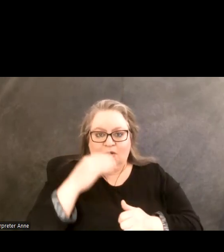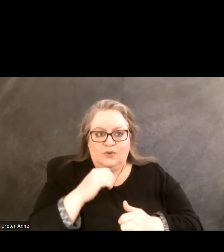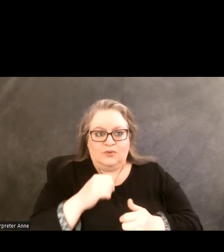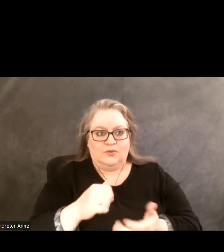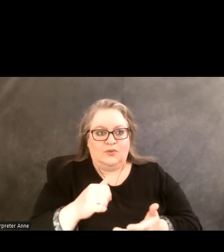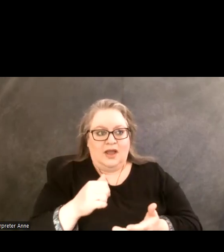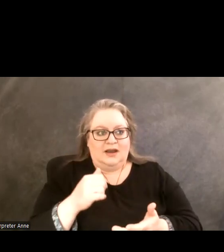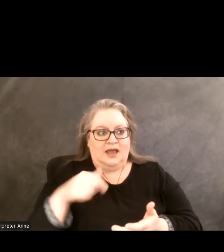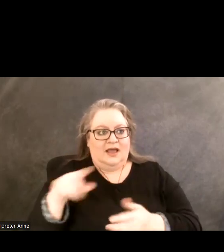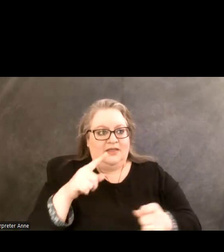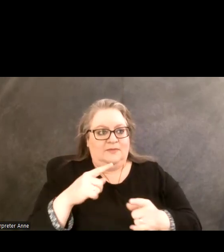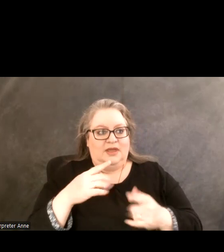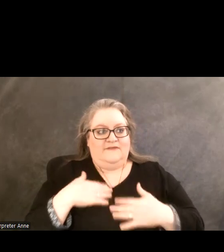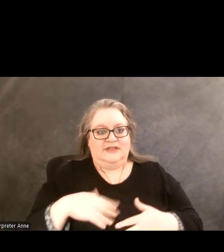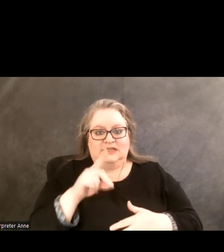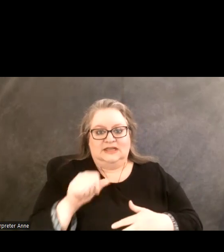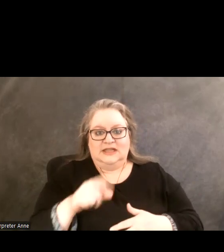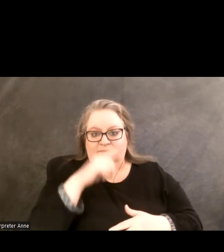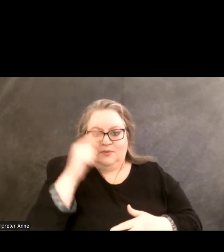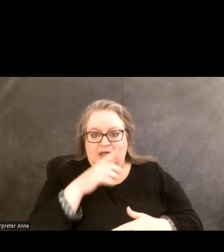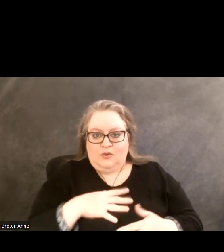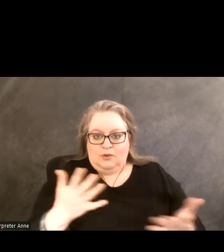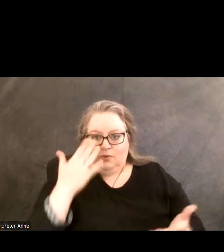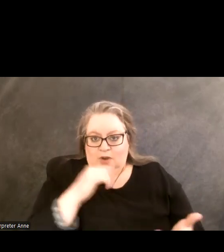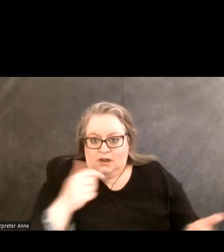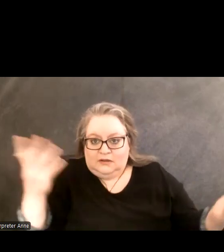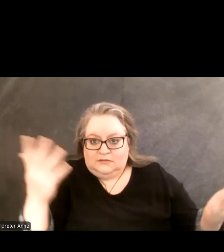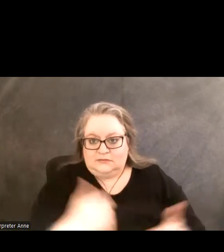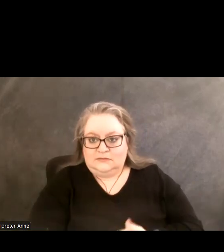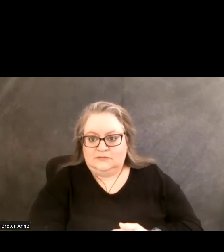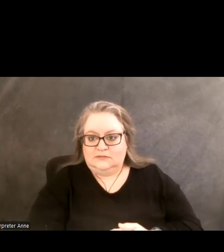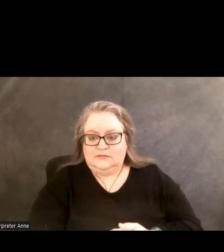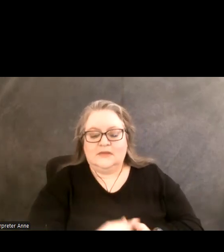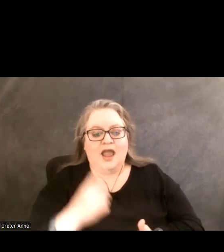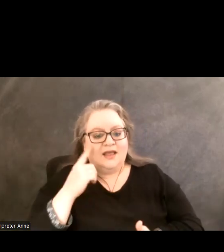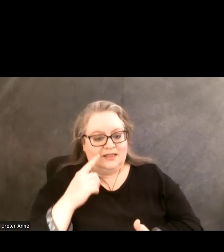disabled Black woman? I think that the non-disabled world